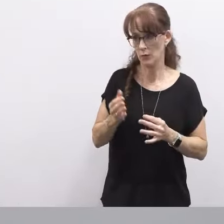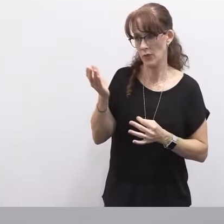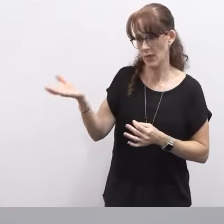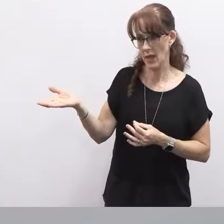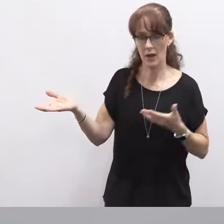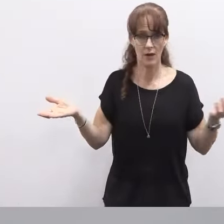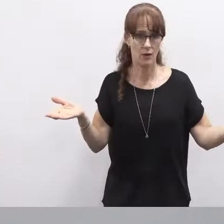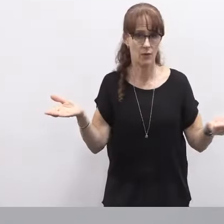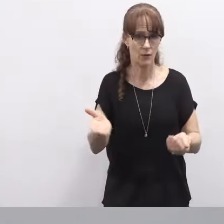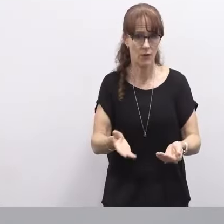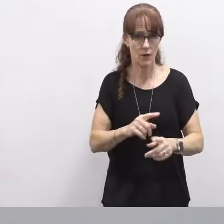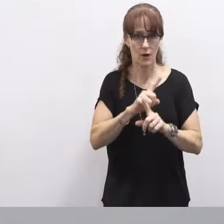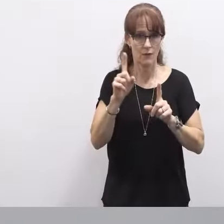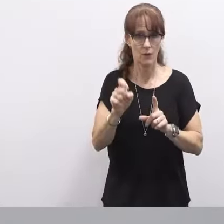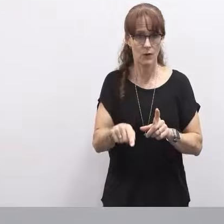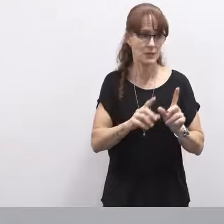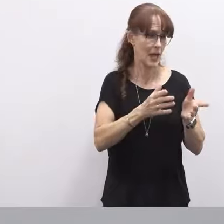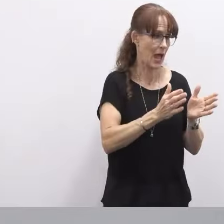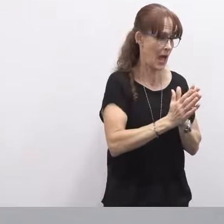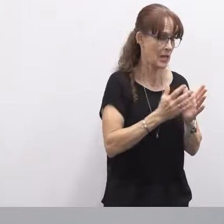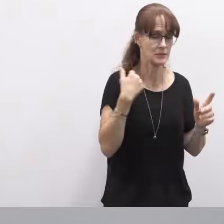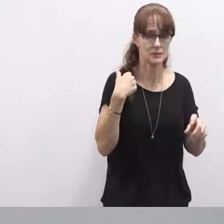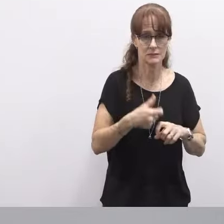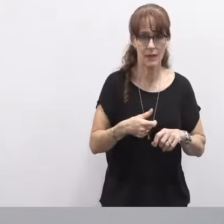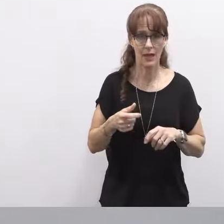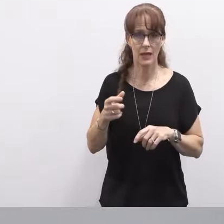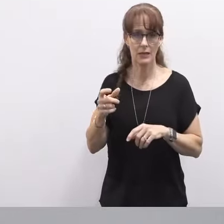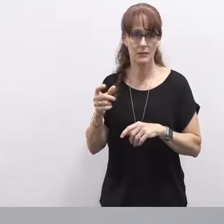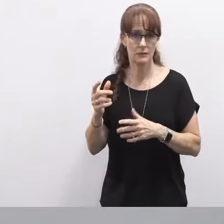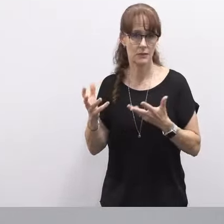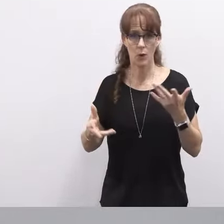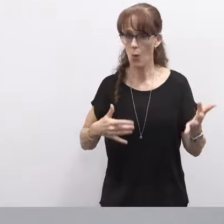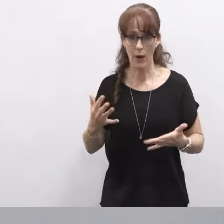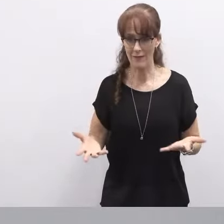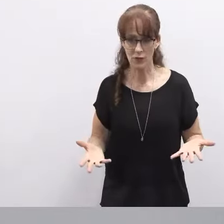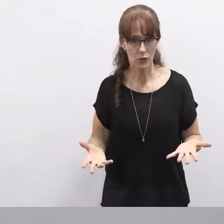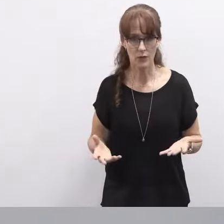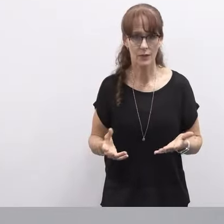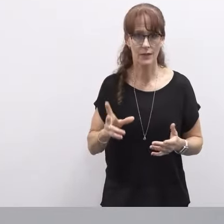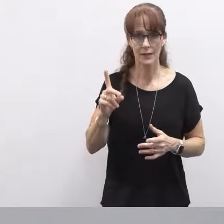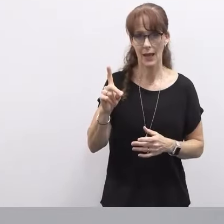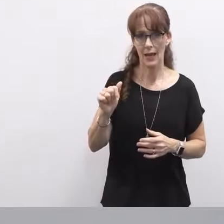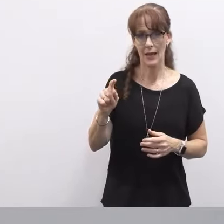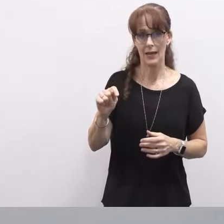we know of questions are being asked in Spanish, whether that be a DELAC meeting or what have you, that's data for us.